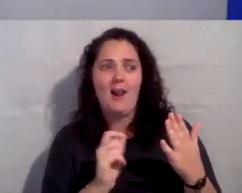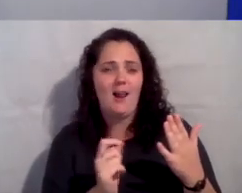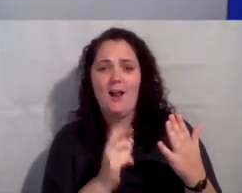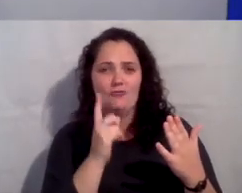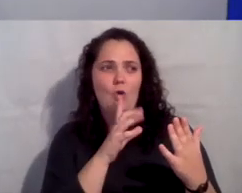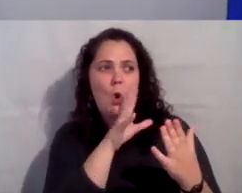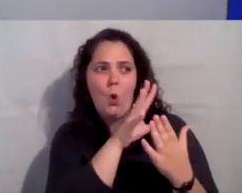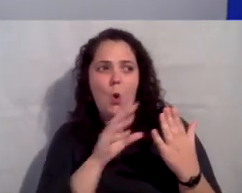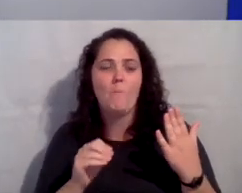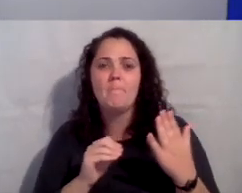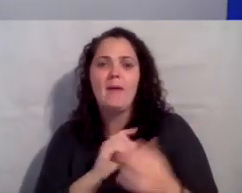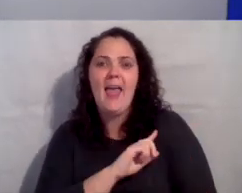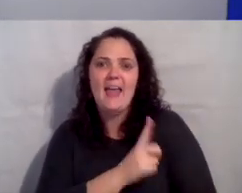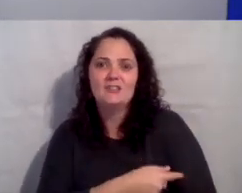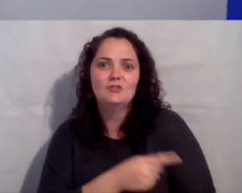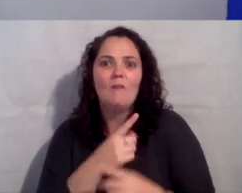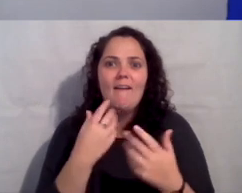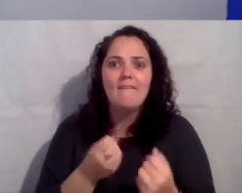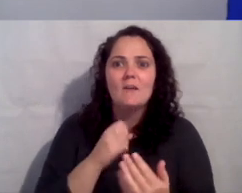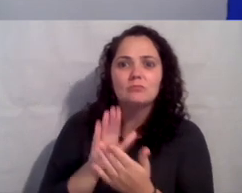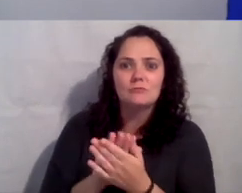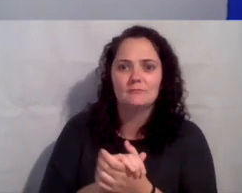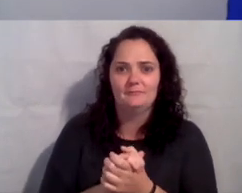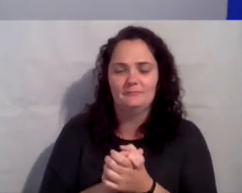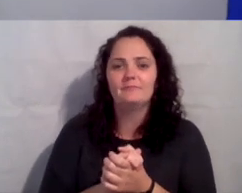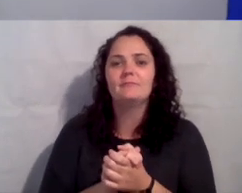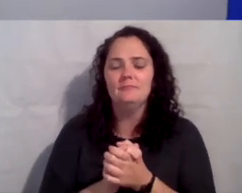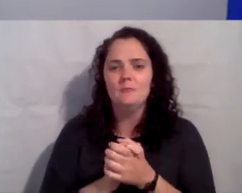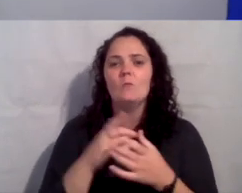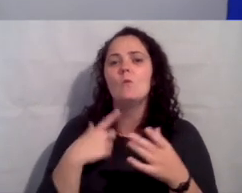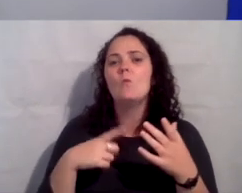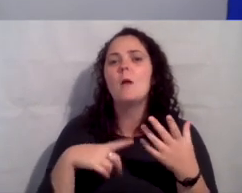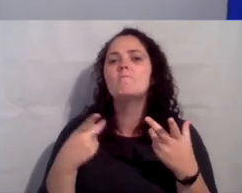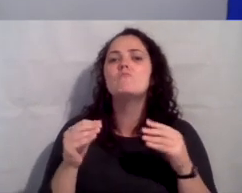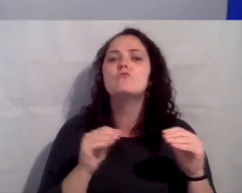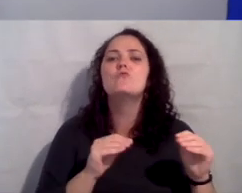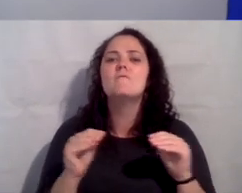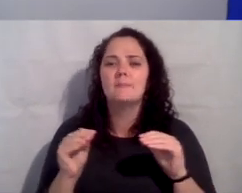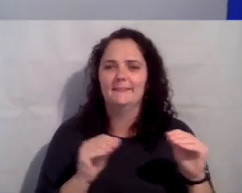that dynamism and the energy. And that's an interesting thing because it brings the idea of movement into kinetics, into the idea of life